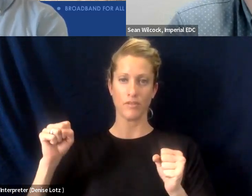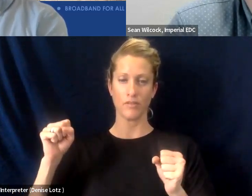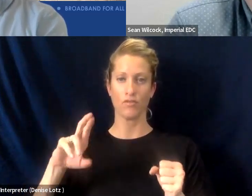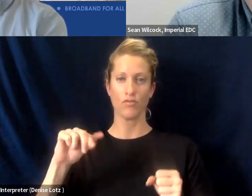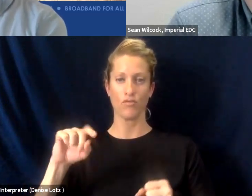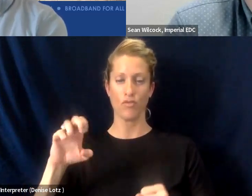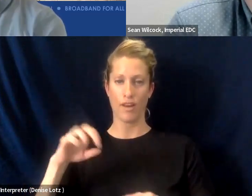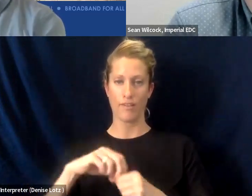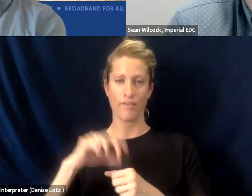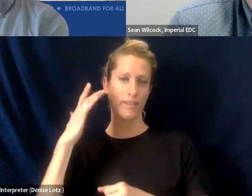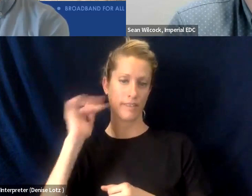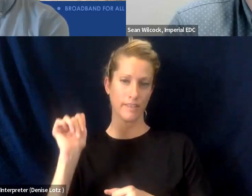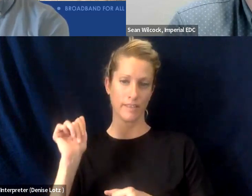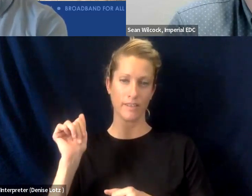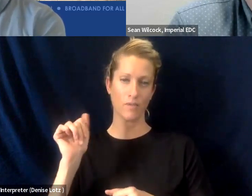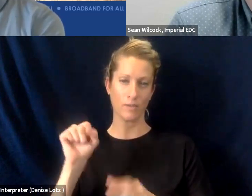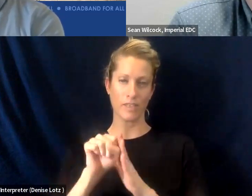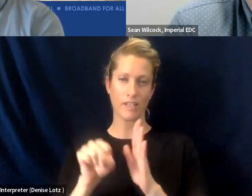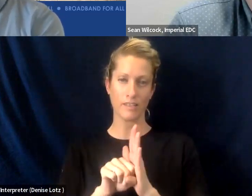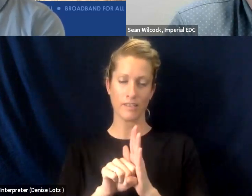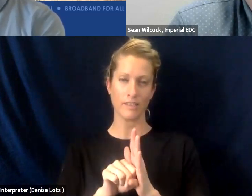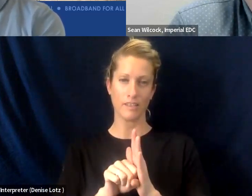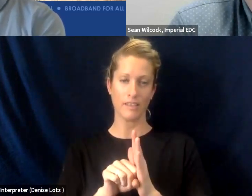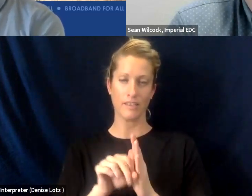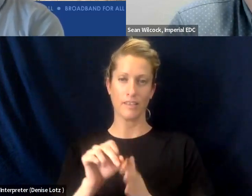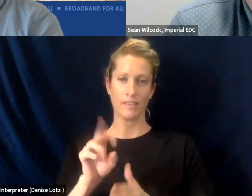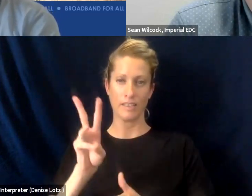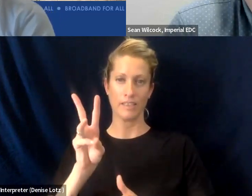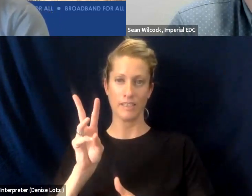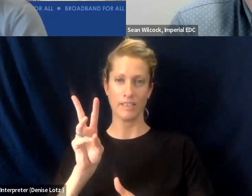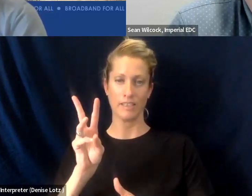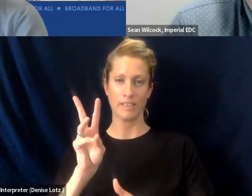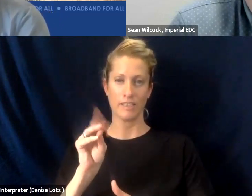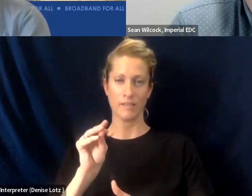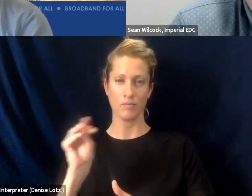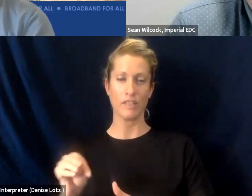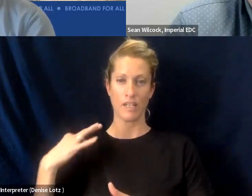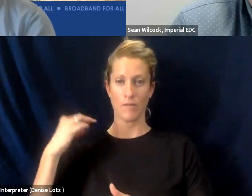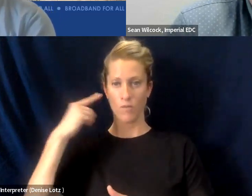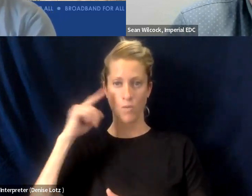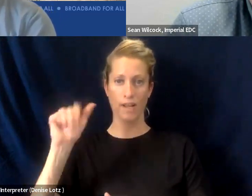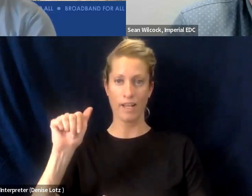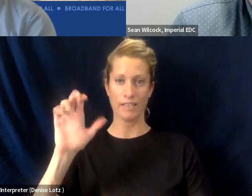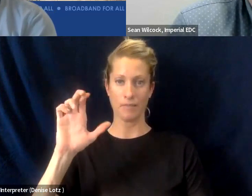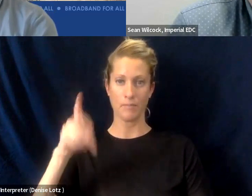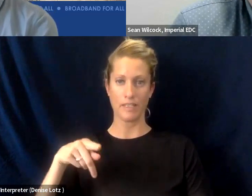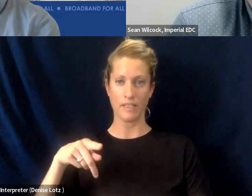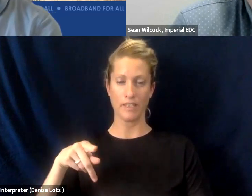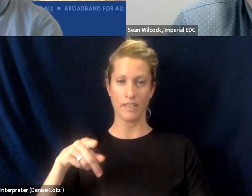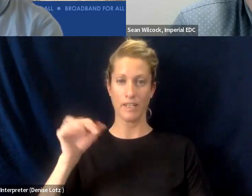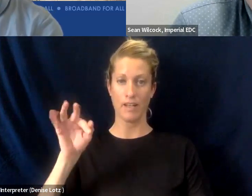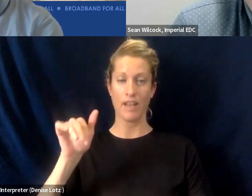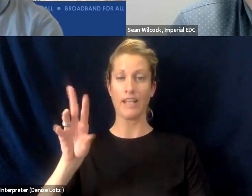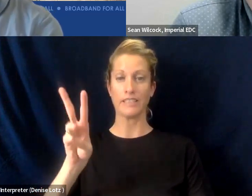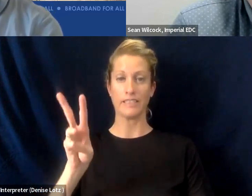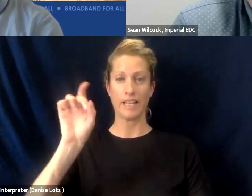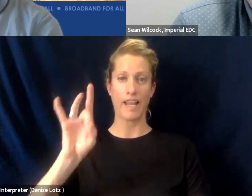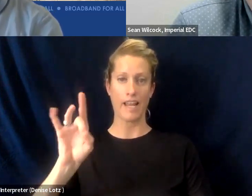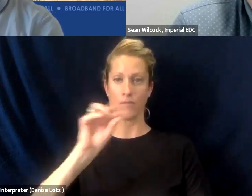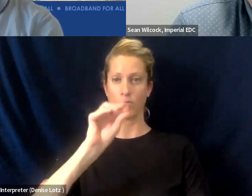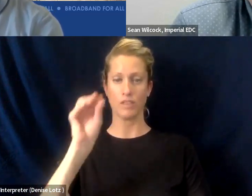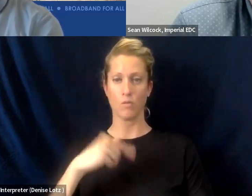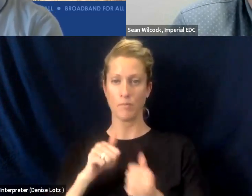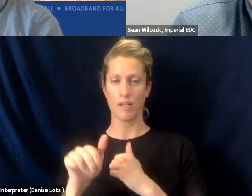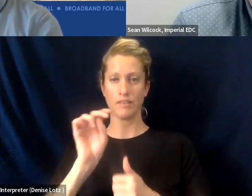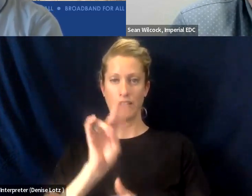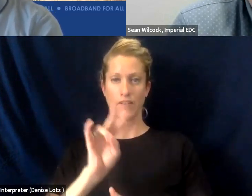So 68% of our population are eligible for ACP and of that 68% we've had 77% adoption.